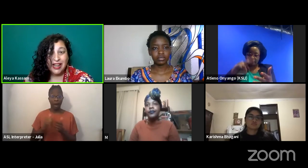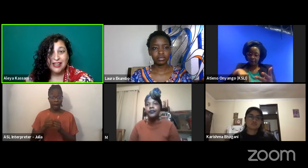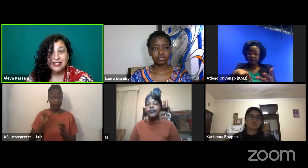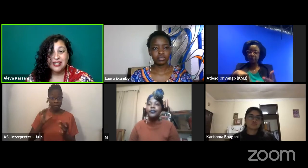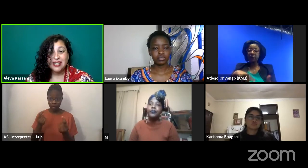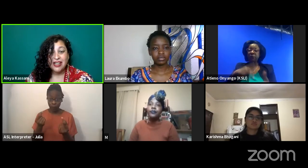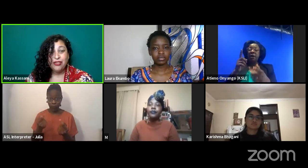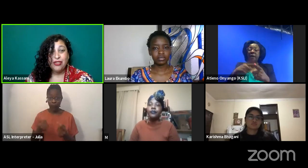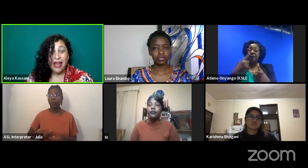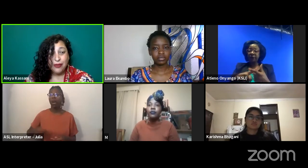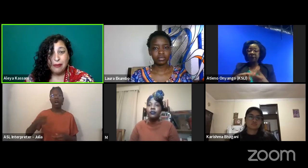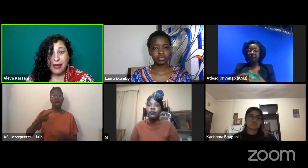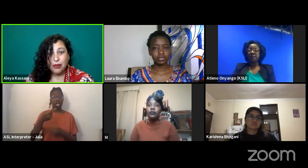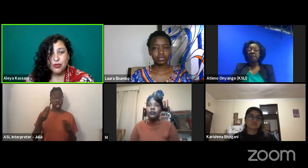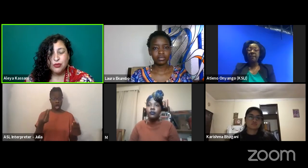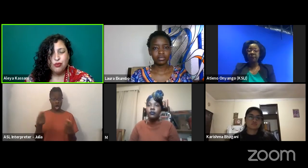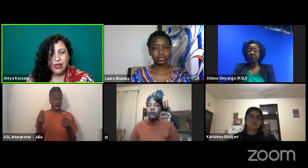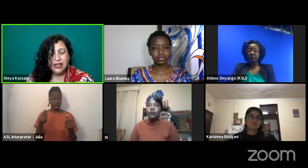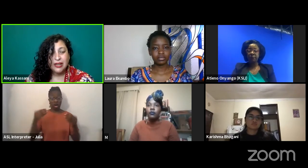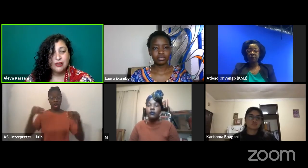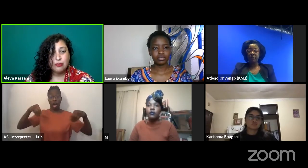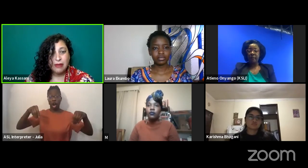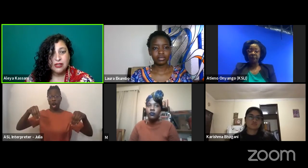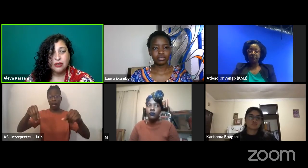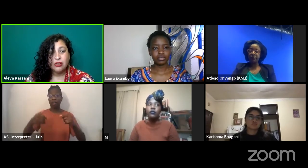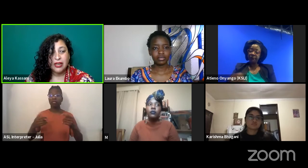And that feedback was really instrumental